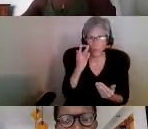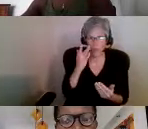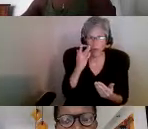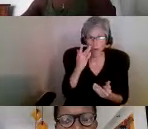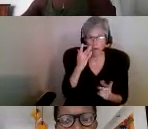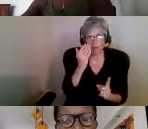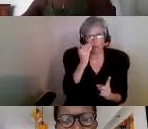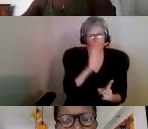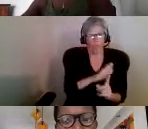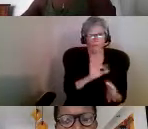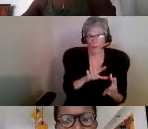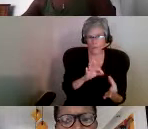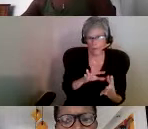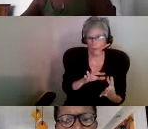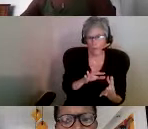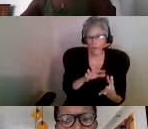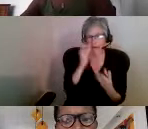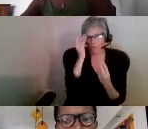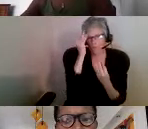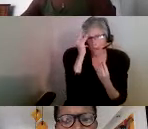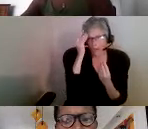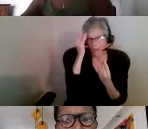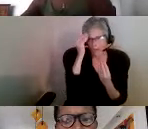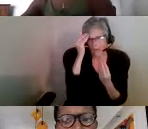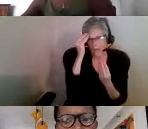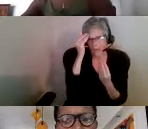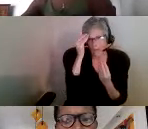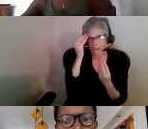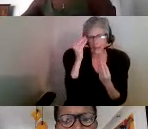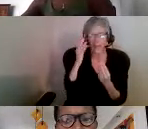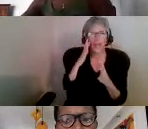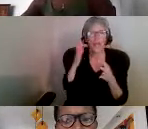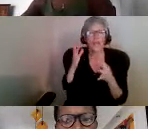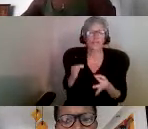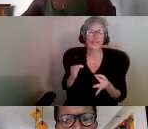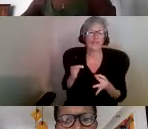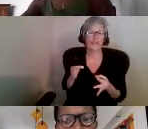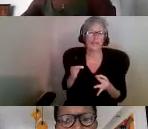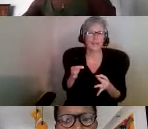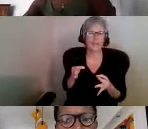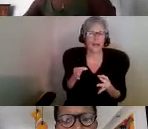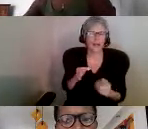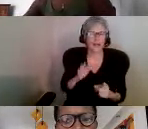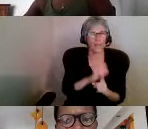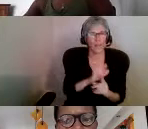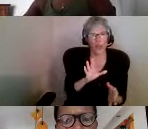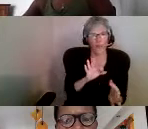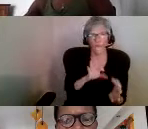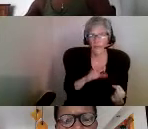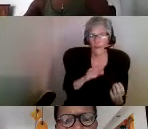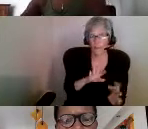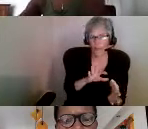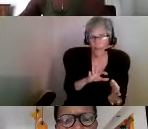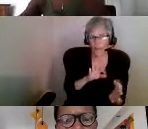reflect on their feedback decide what if what part of that feedback should you use to make changes,